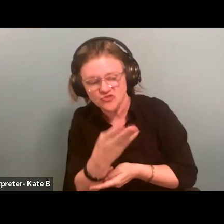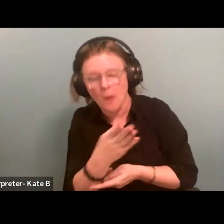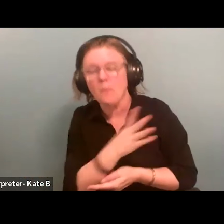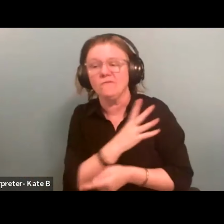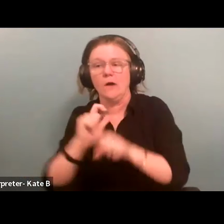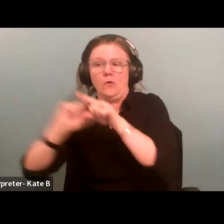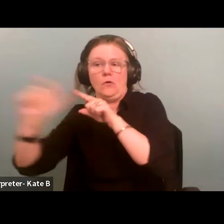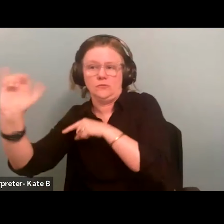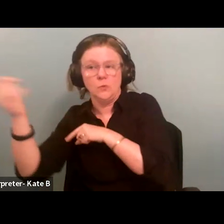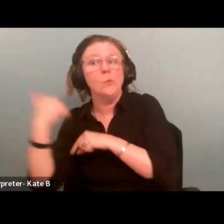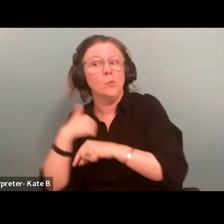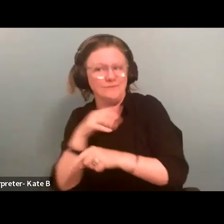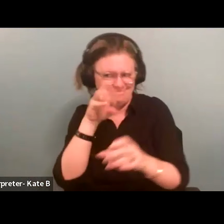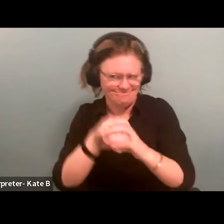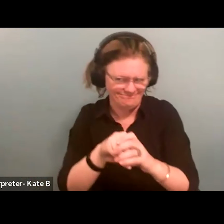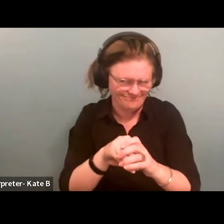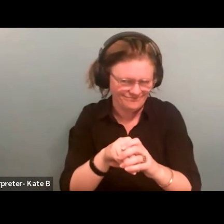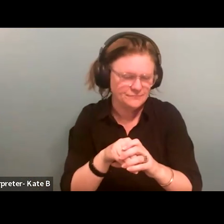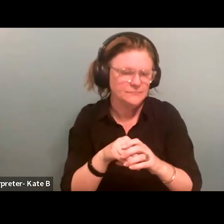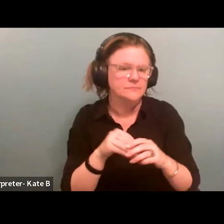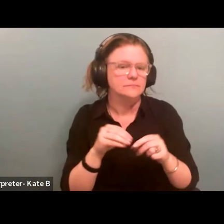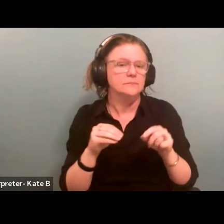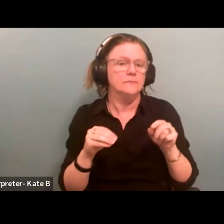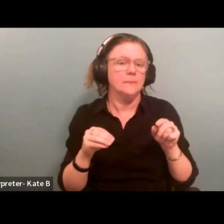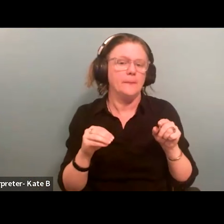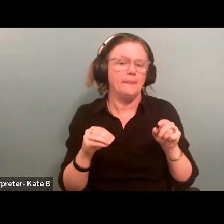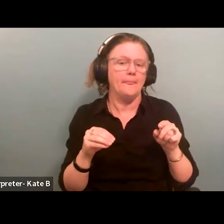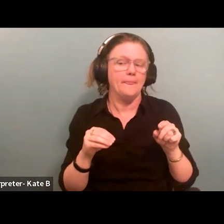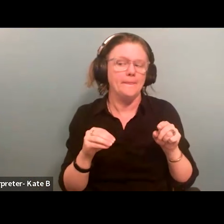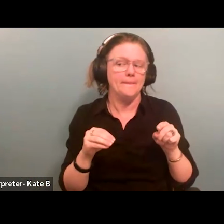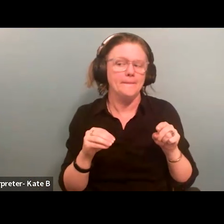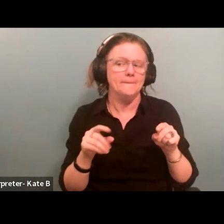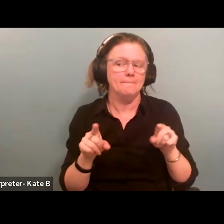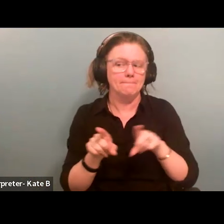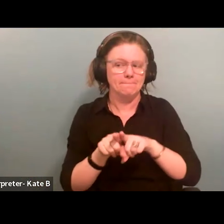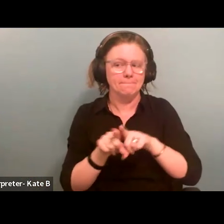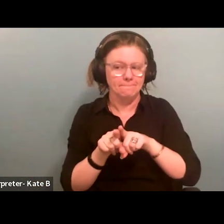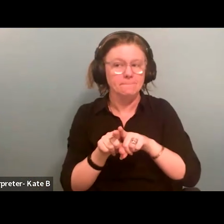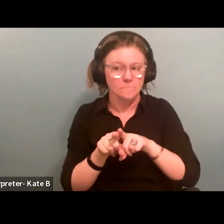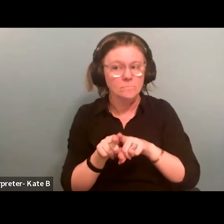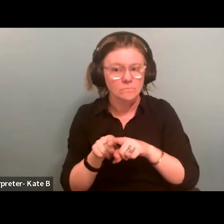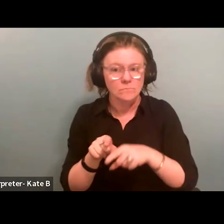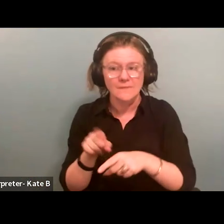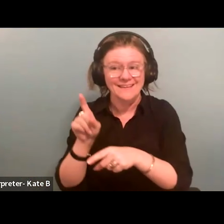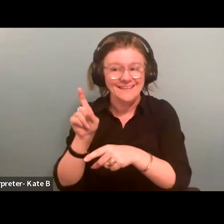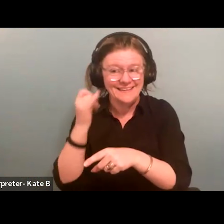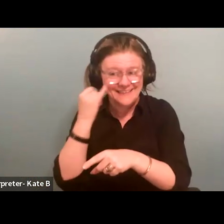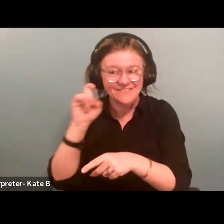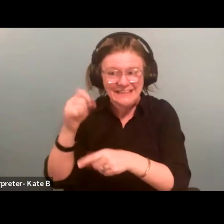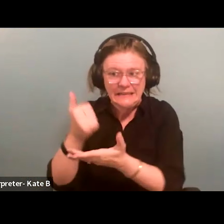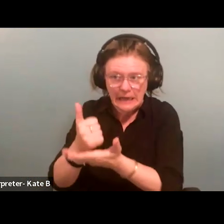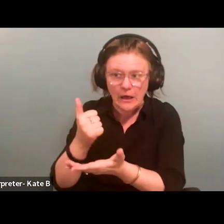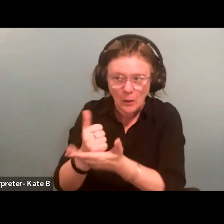Another thing is to make sure that the necessary care is being provided to those older adults.